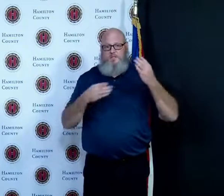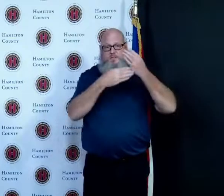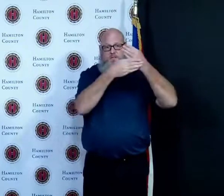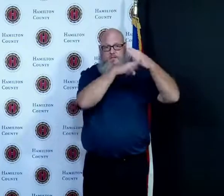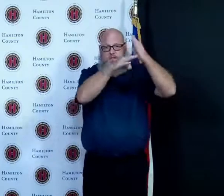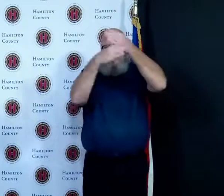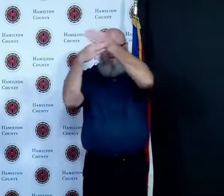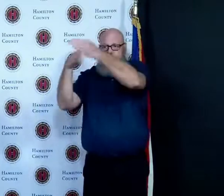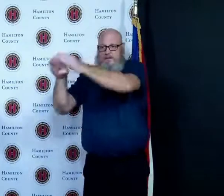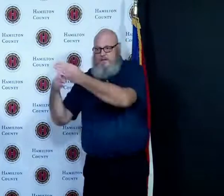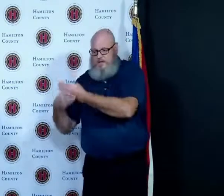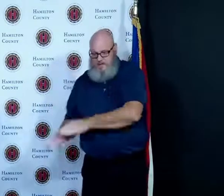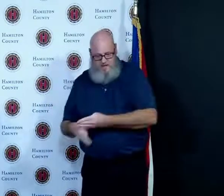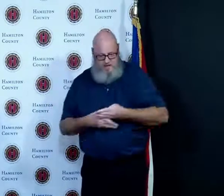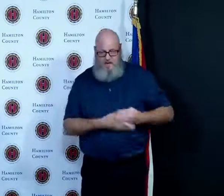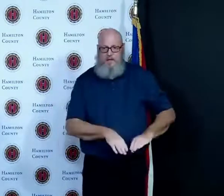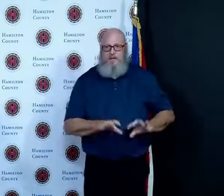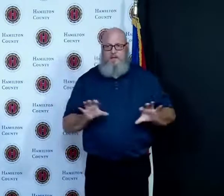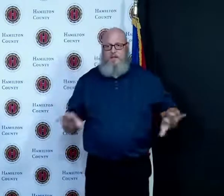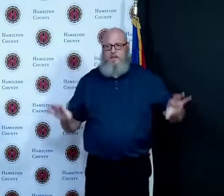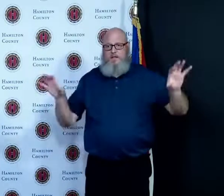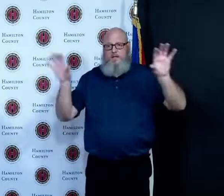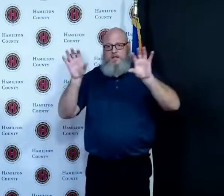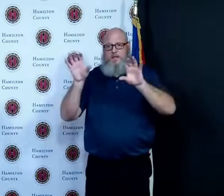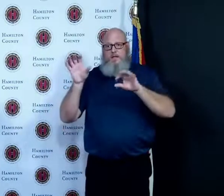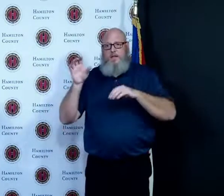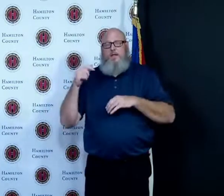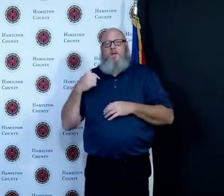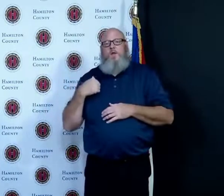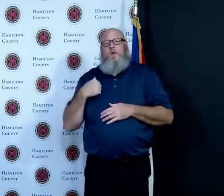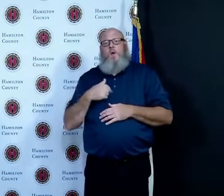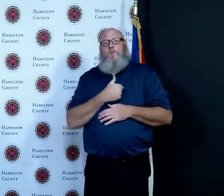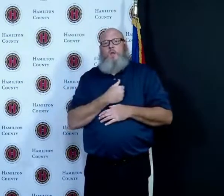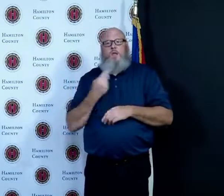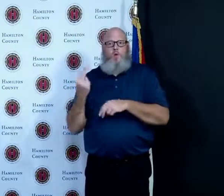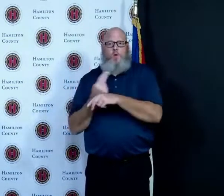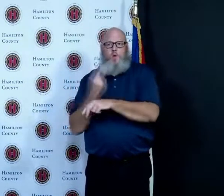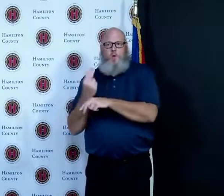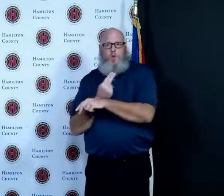transportation so I think we're we're doing the best we can at this early phase I think there may